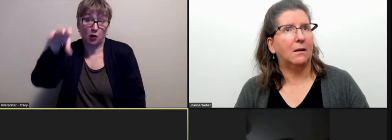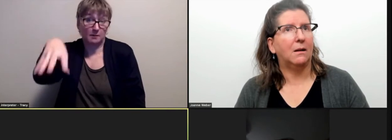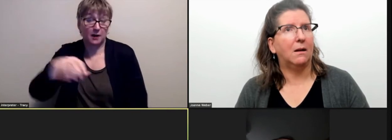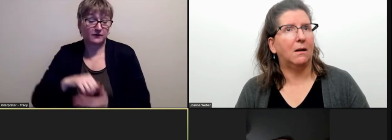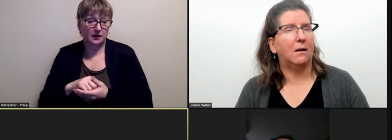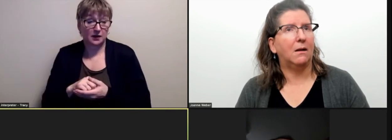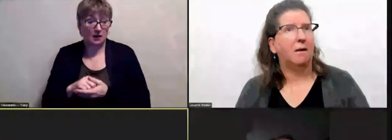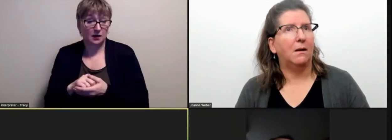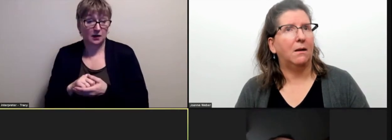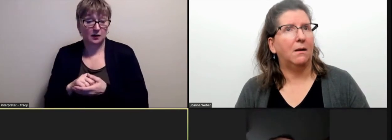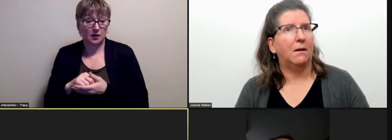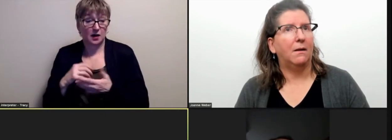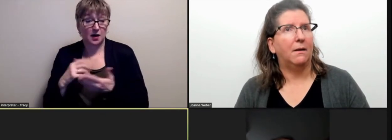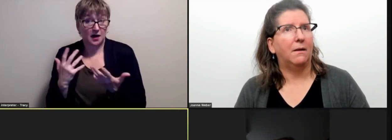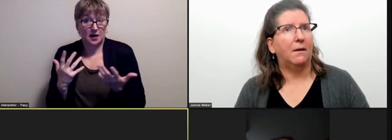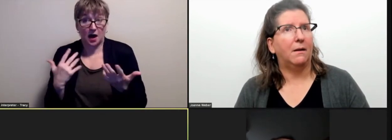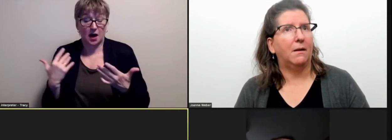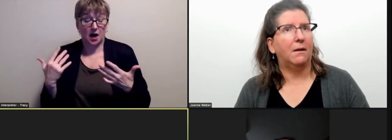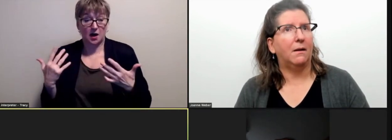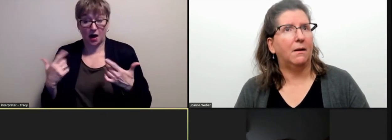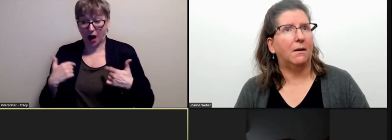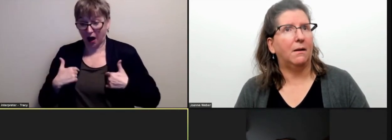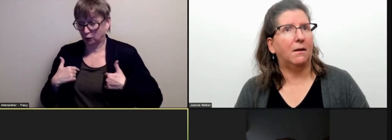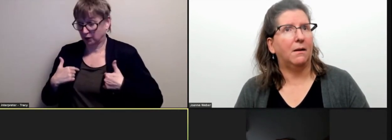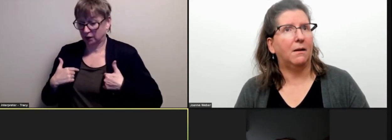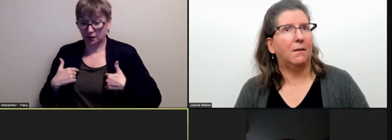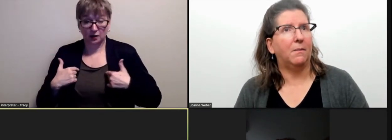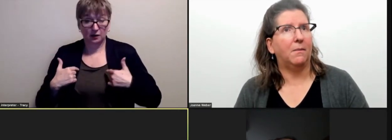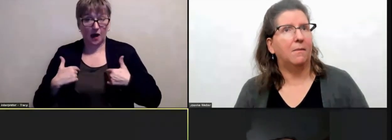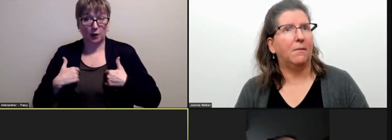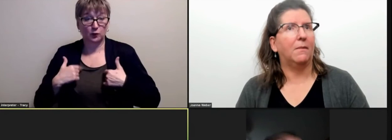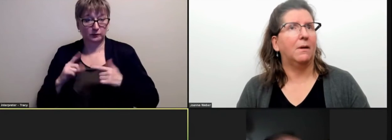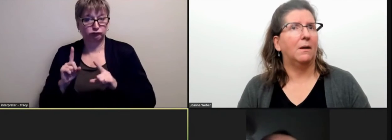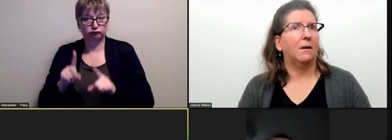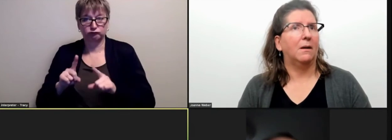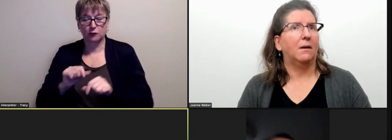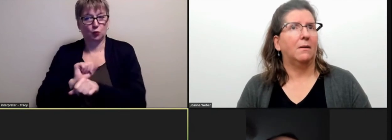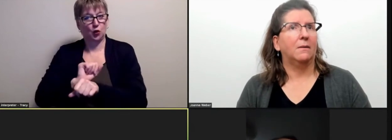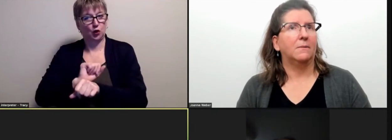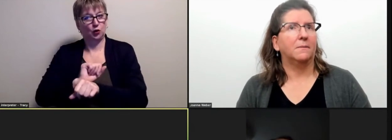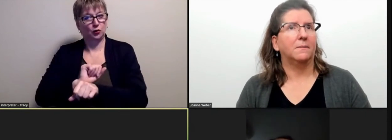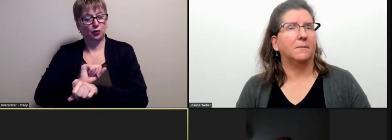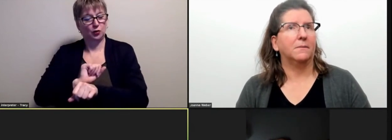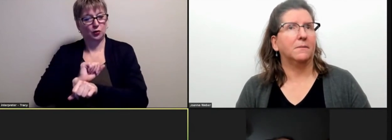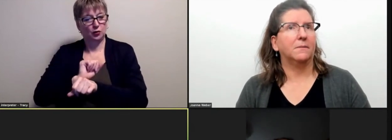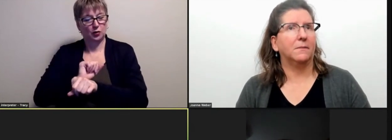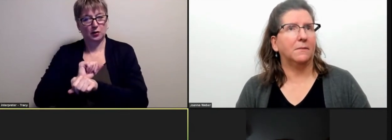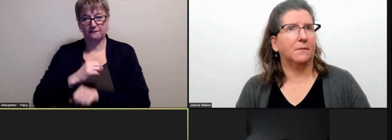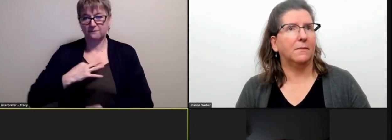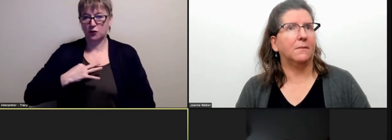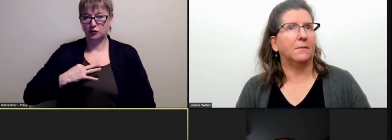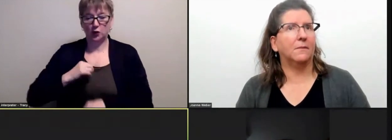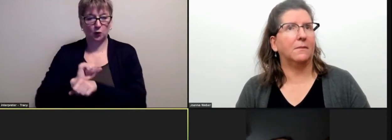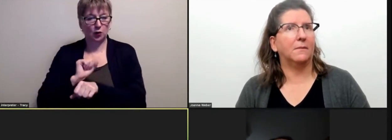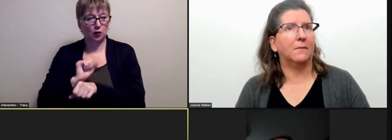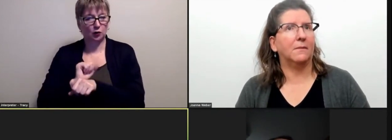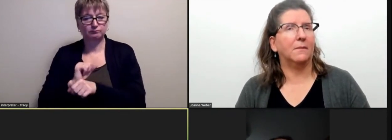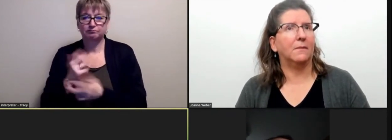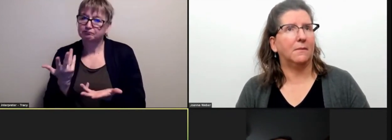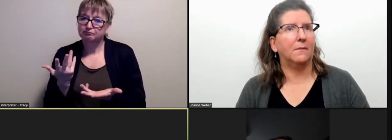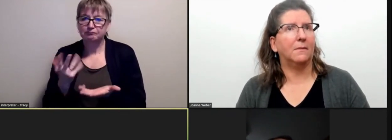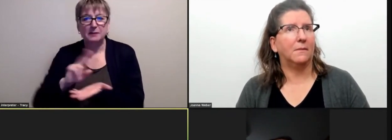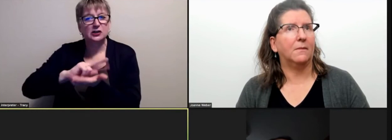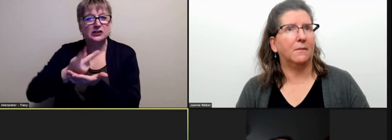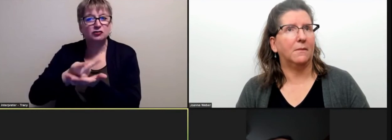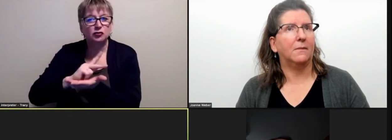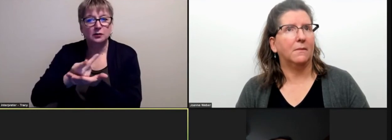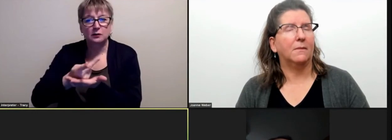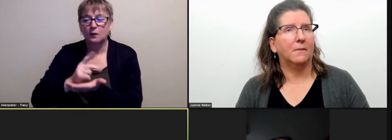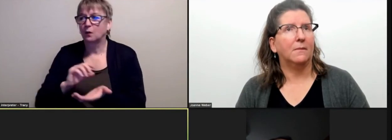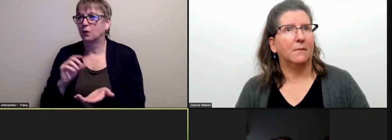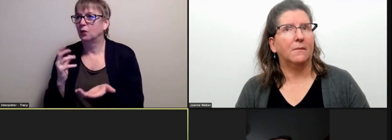do like and i would uh work uh do volunteer work around the kitchen or you know uh or uh